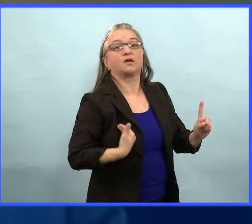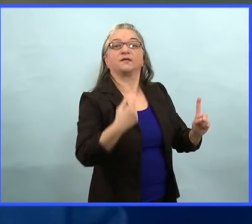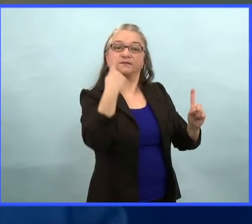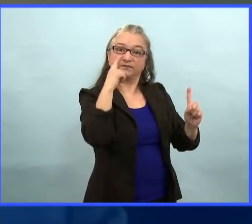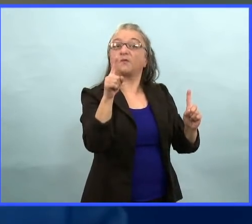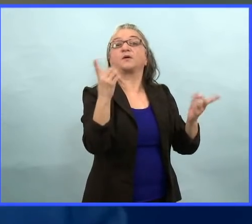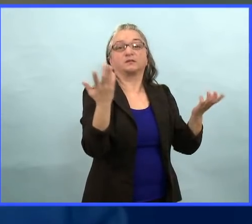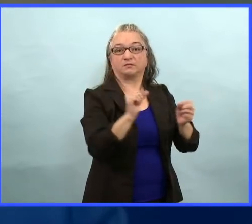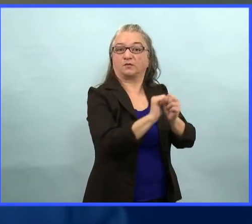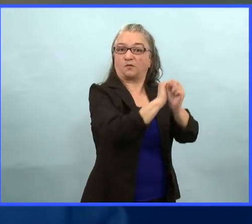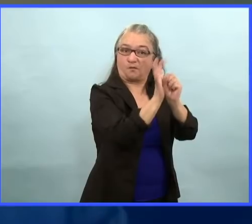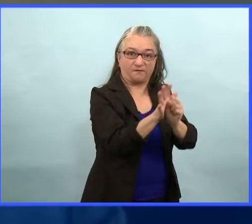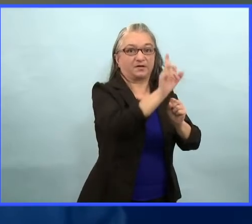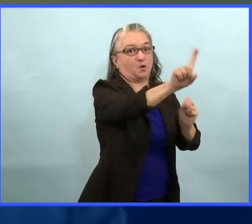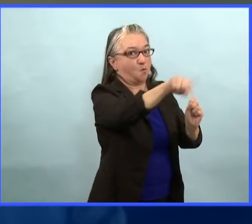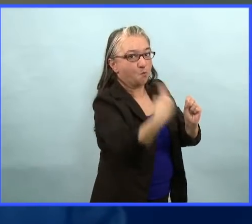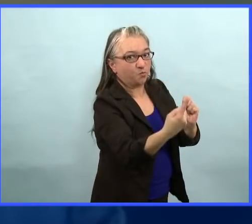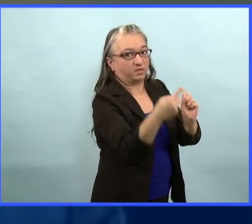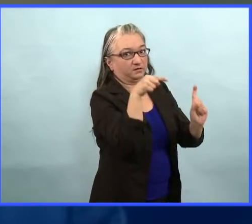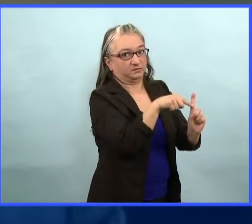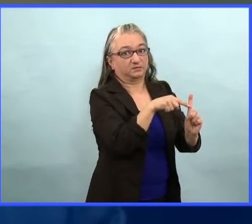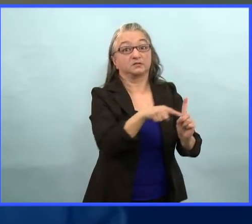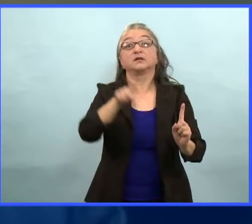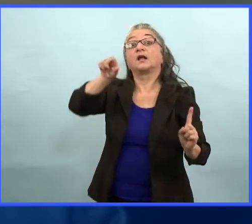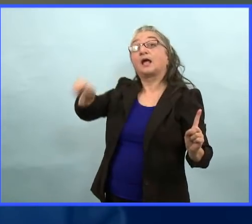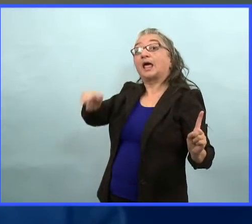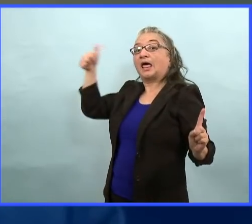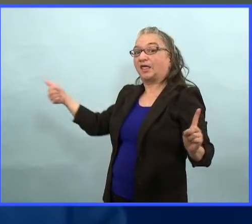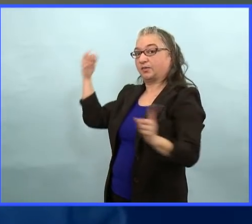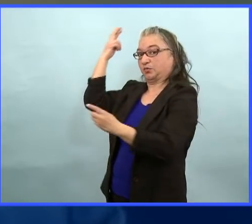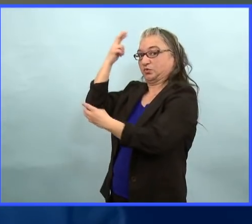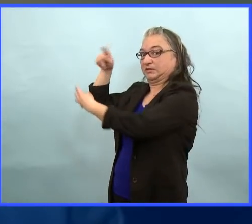these numbers have also shifted in the past two weeks although to a smaller degree than in